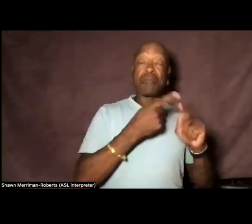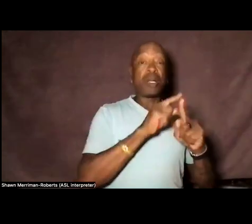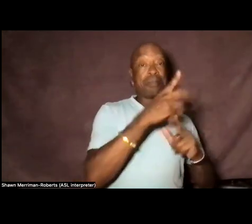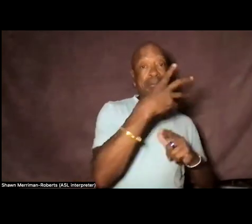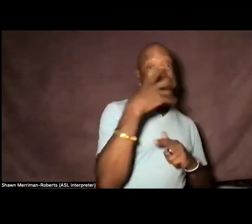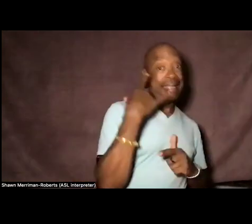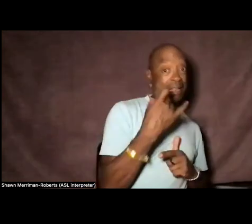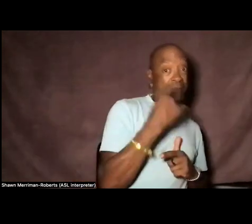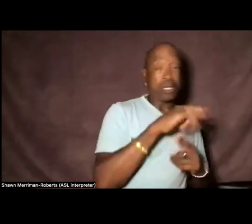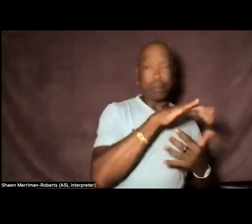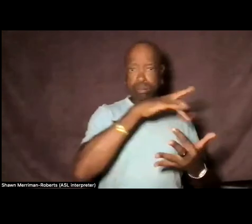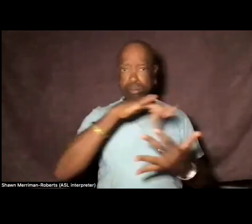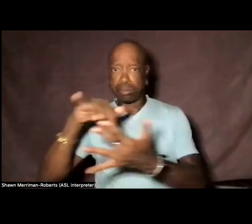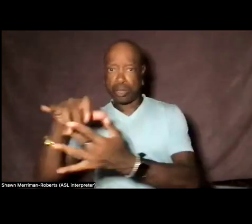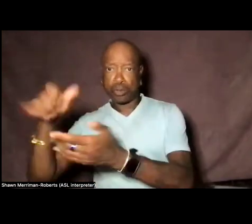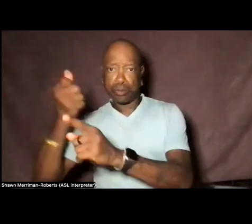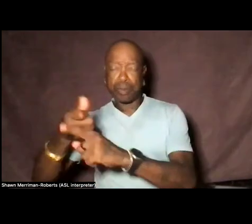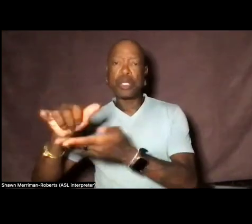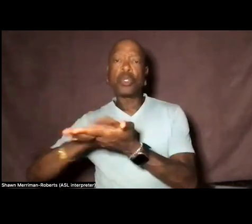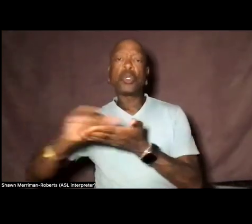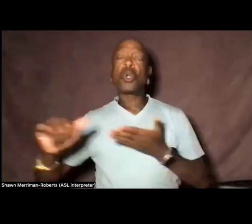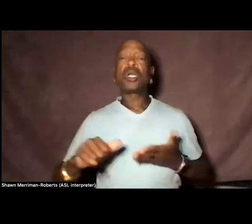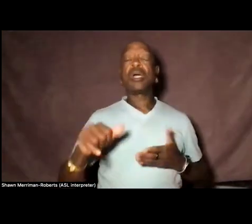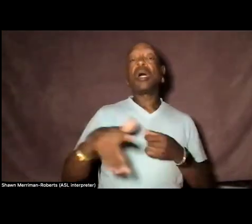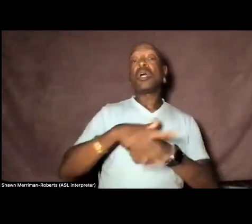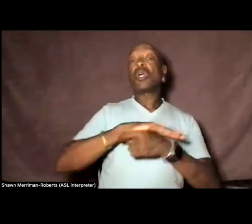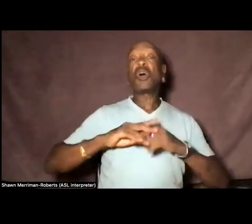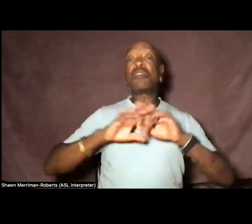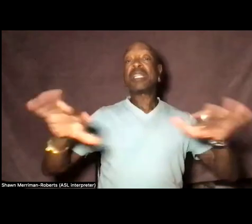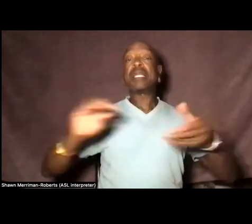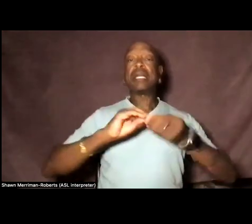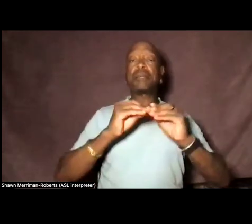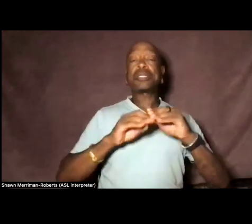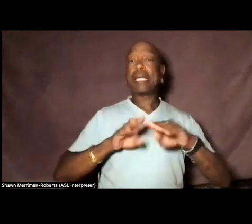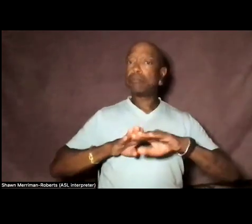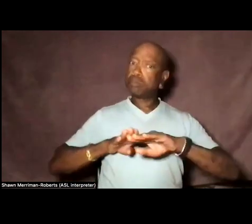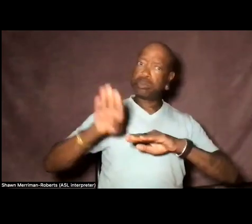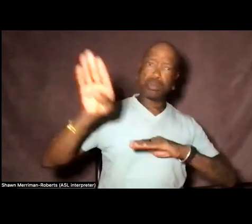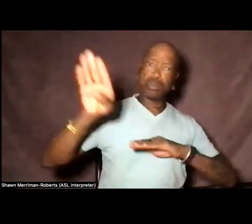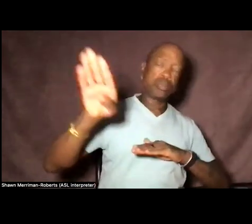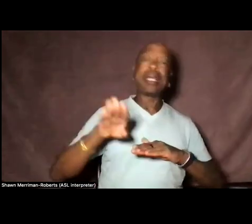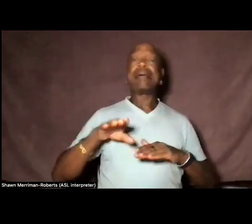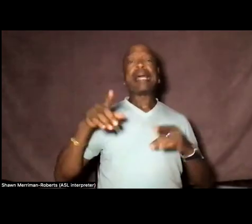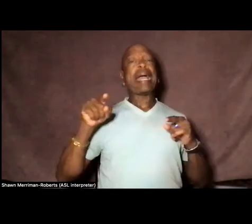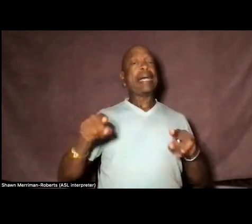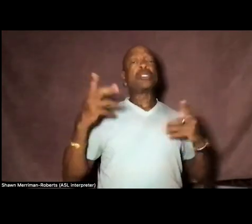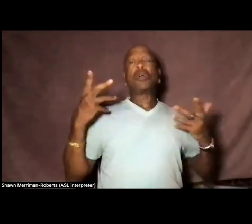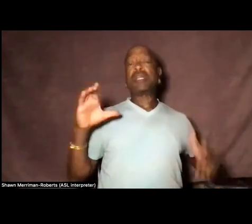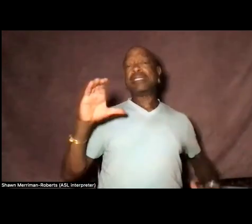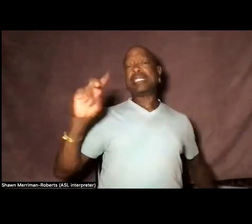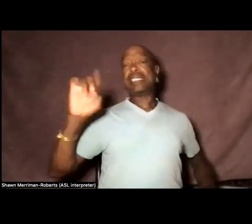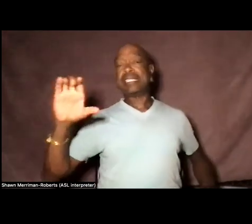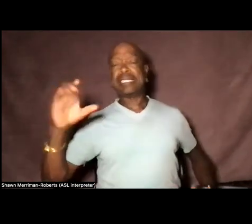can rise at any time of the year as the CDC now says this is all very urgent because we are in a